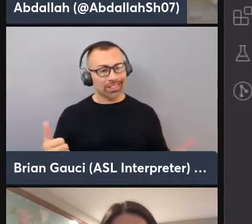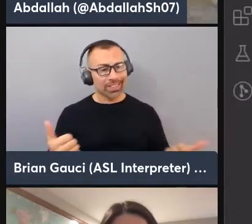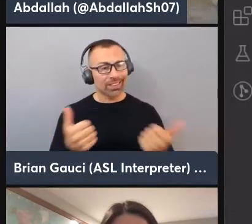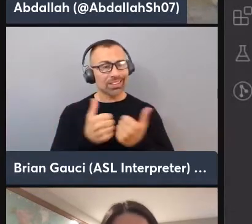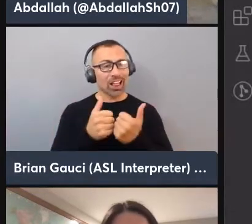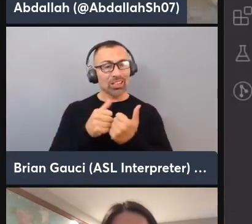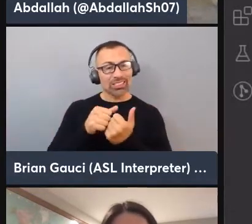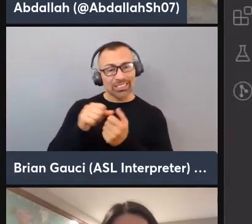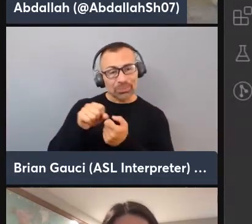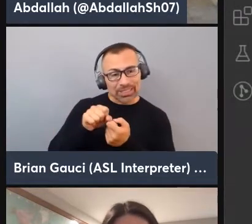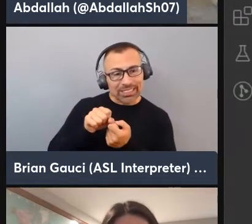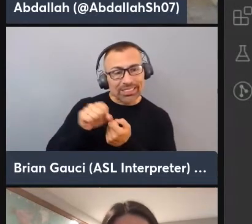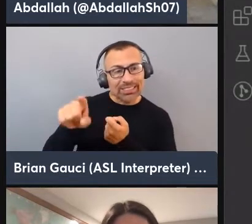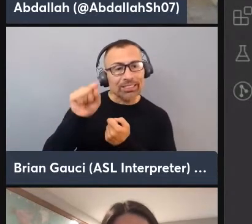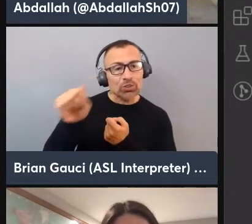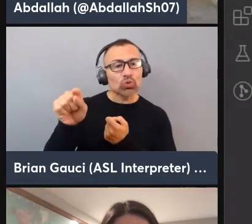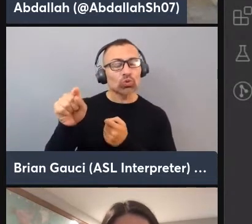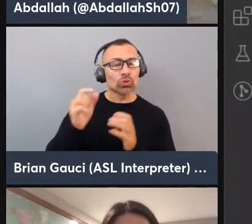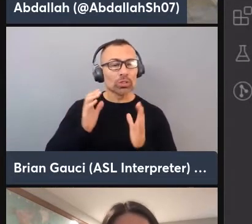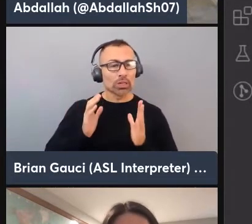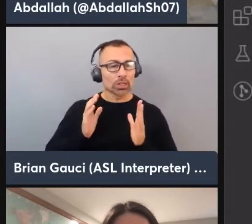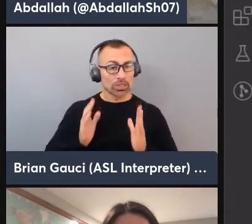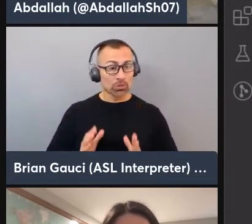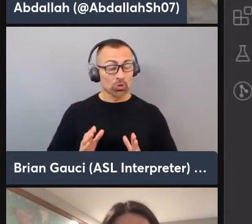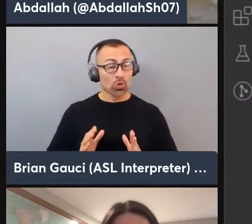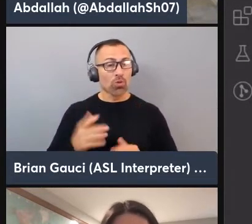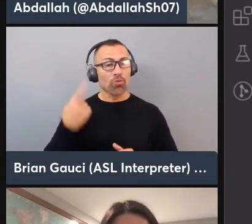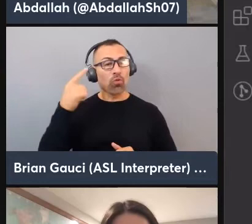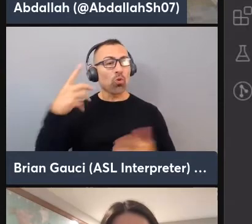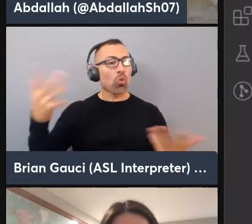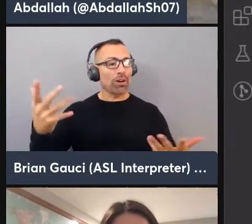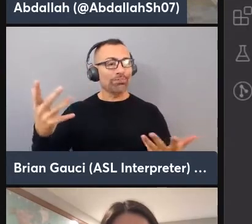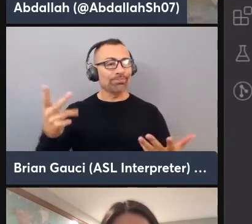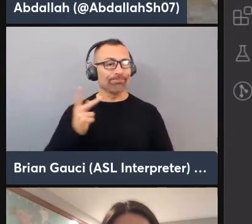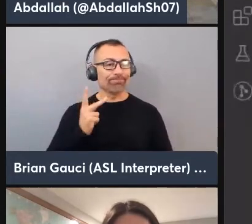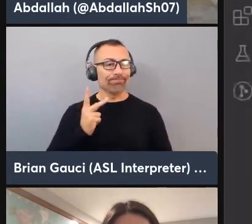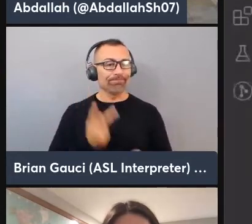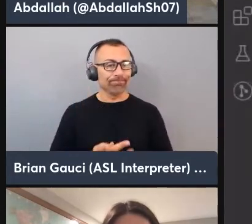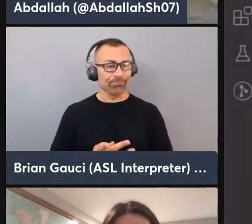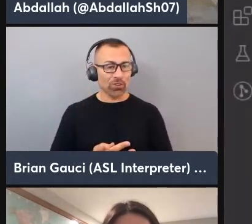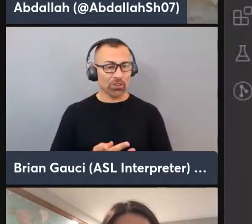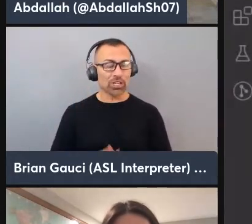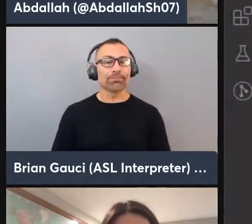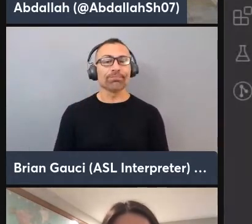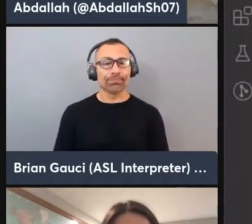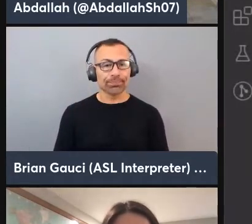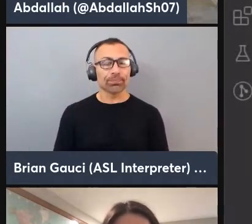in order for them to be able to then get verified. And as you can see here, what we can send as well